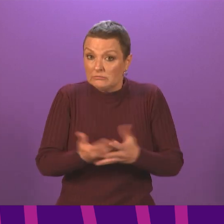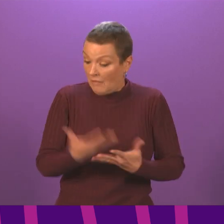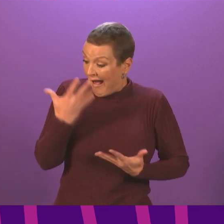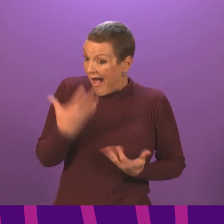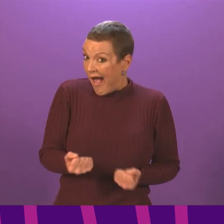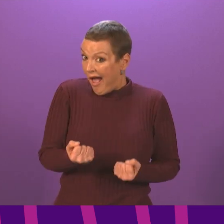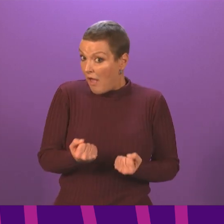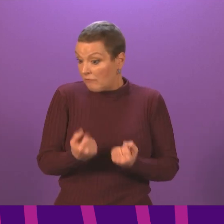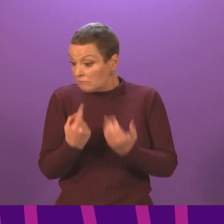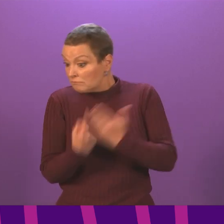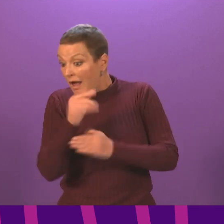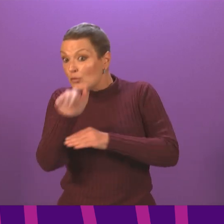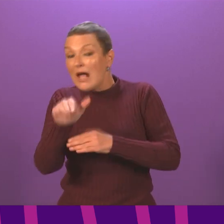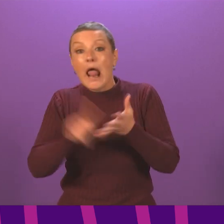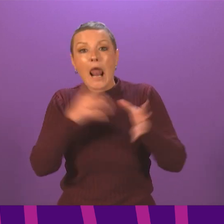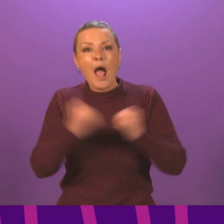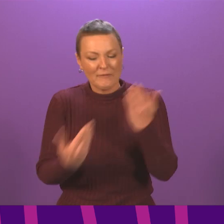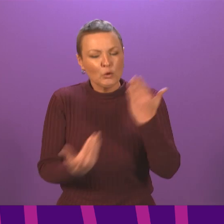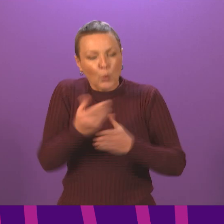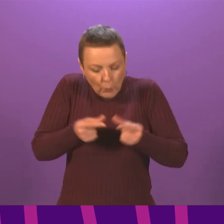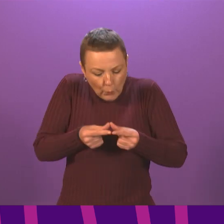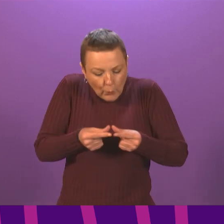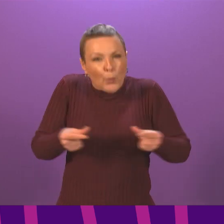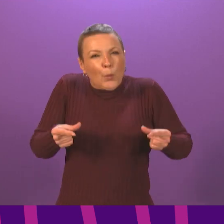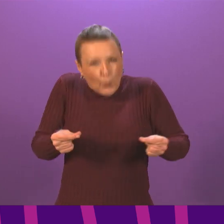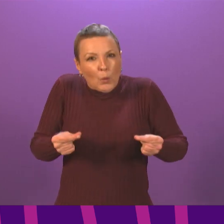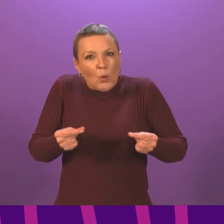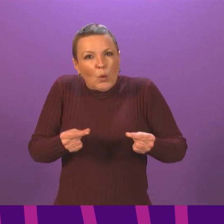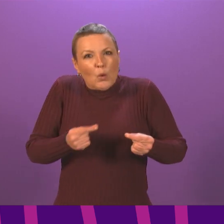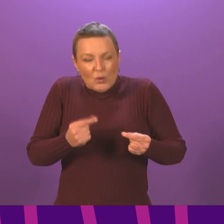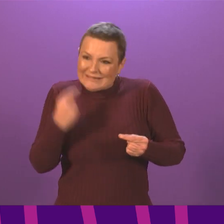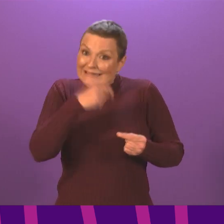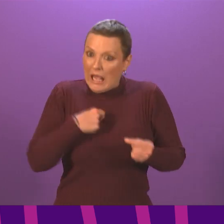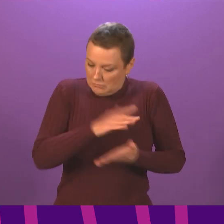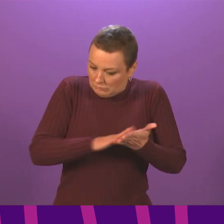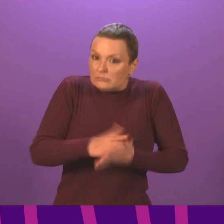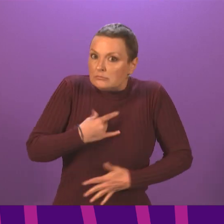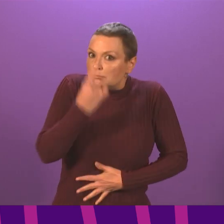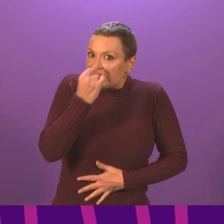in testing outside our labs—notably, the new lateral flow devices—bringing us significantly